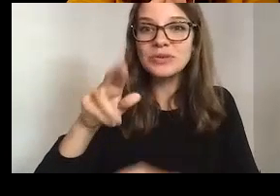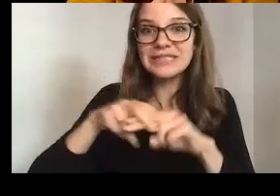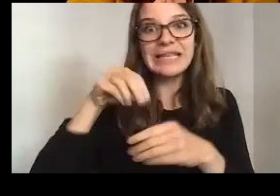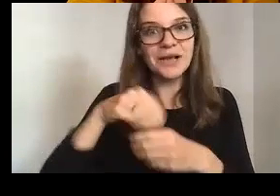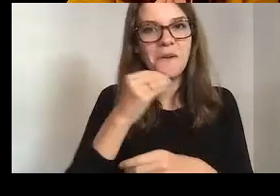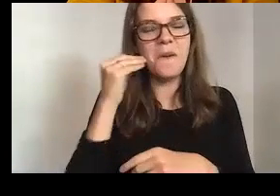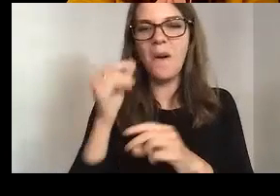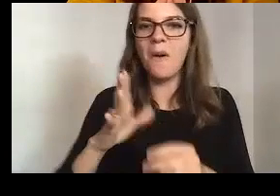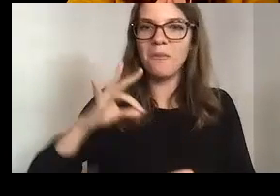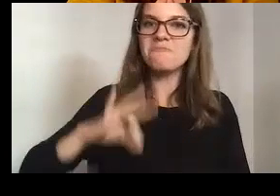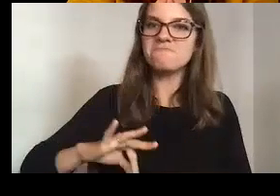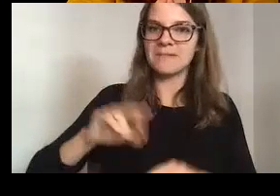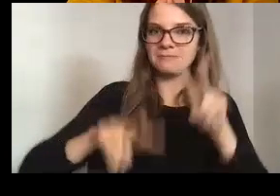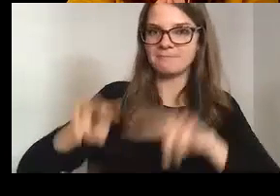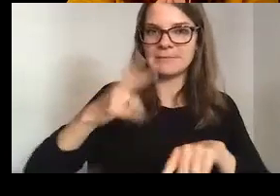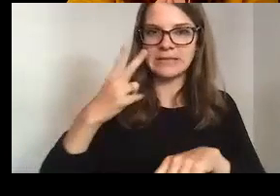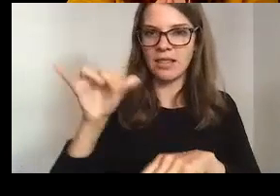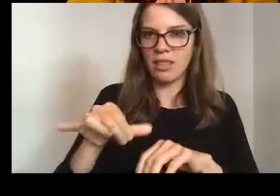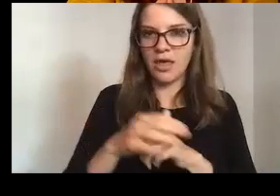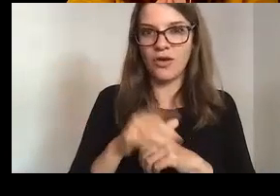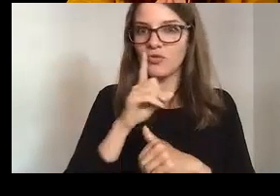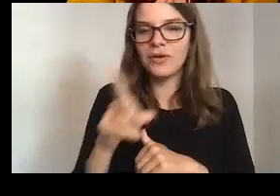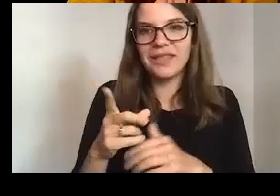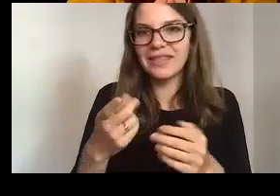and that's been really an invaluable switch to that team